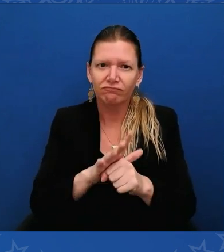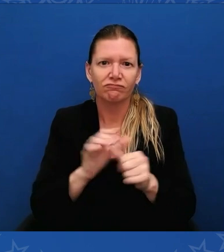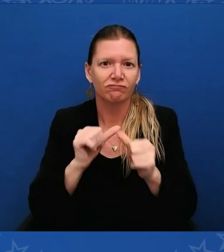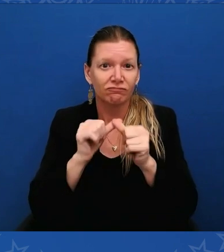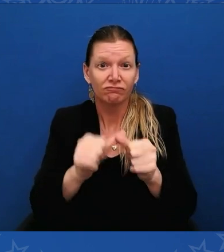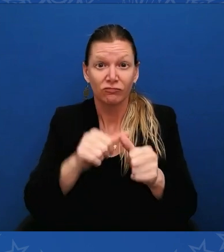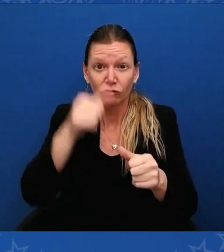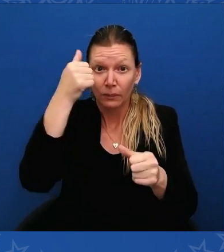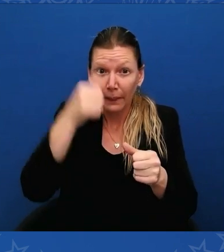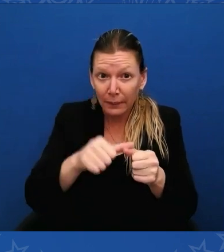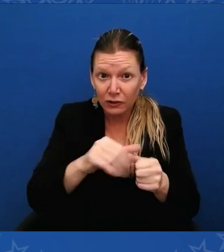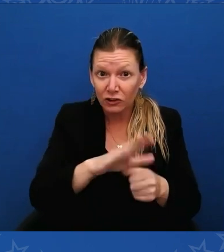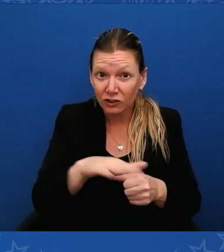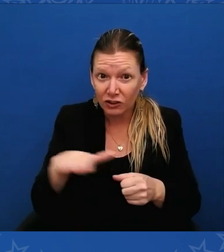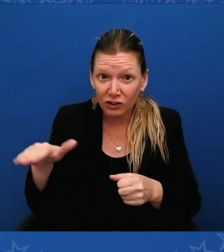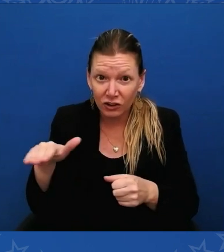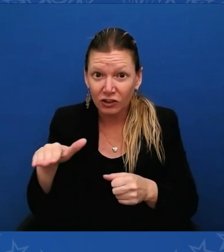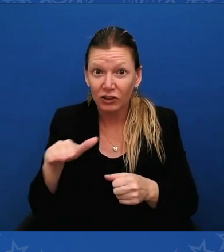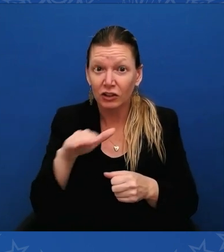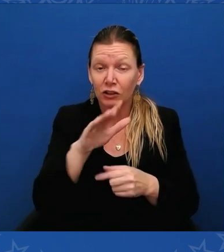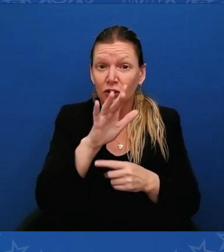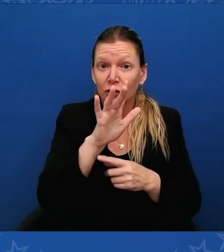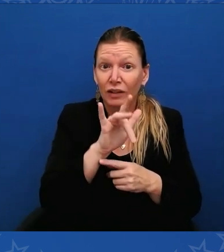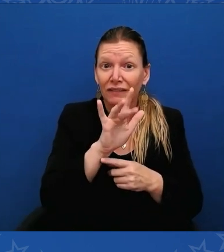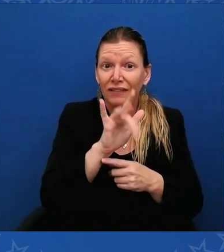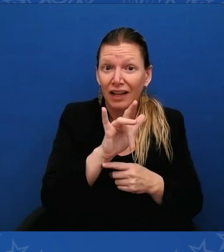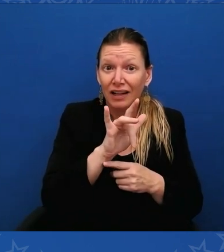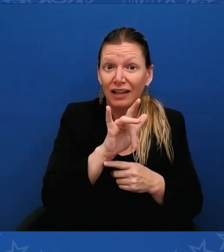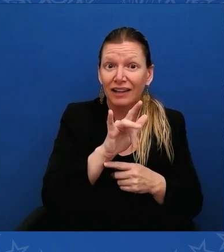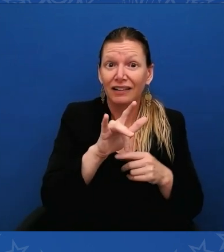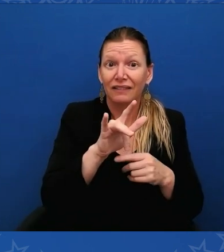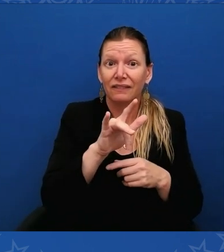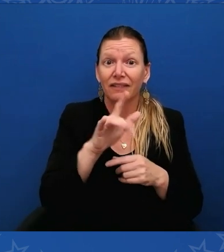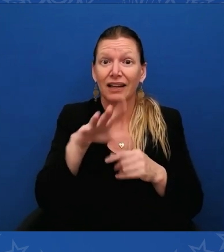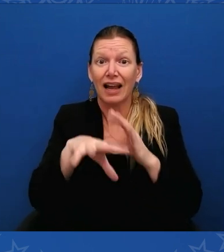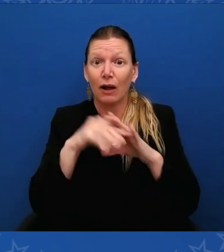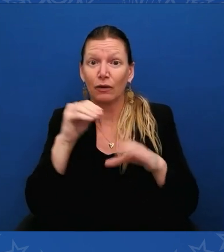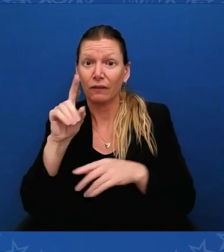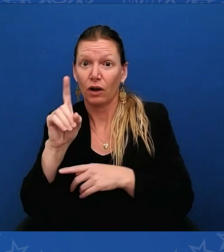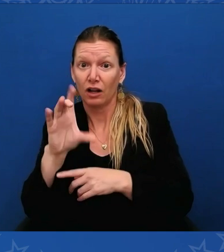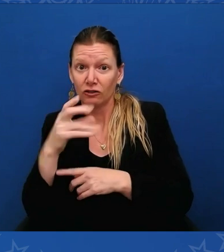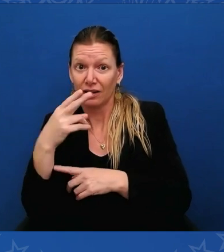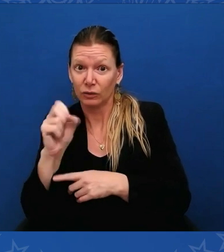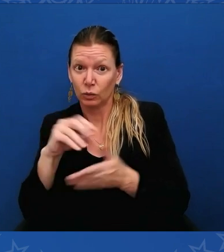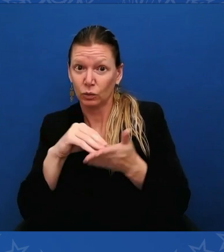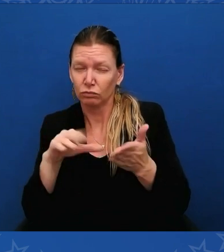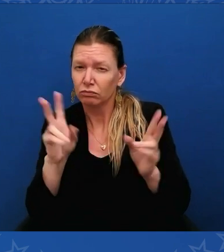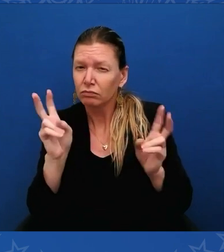and grade school students in America are Latino -- 25 percent.